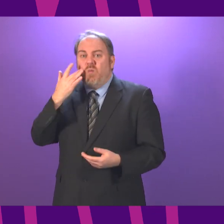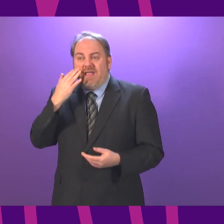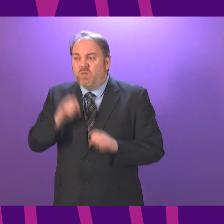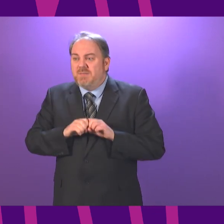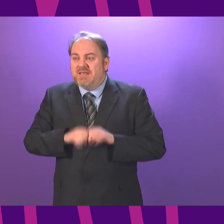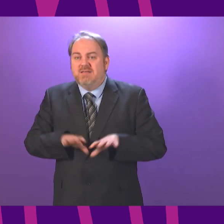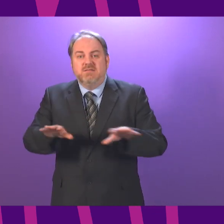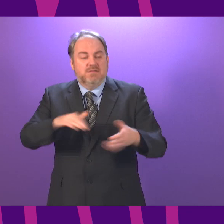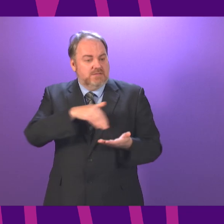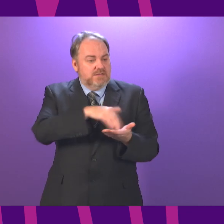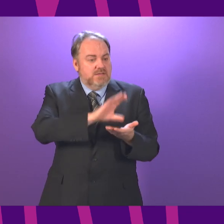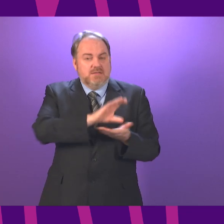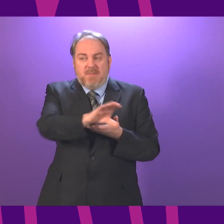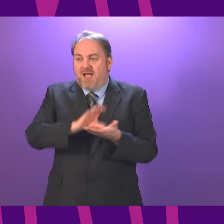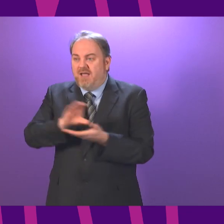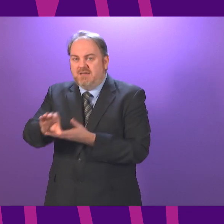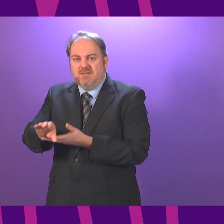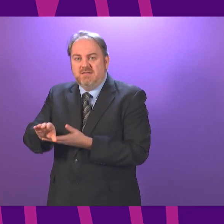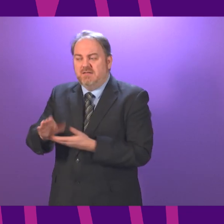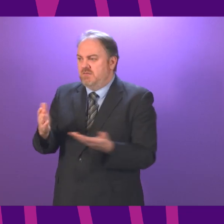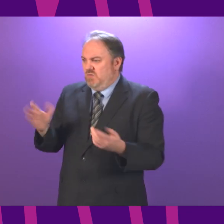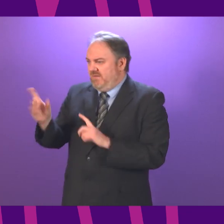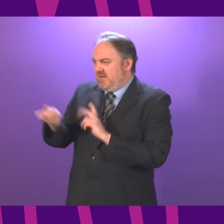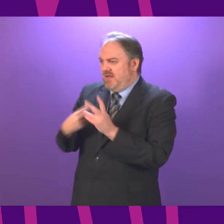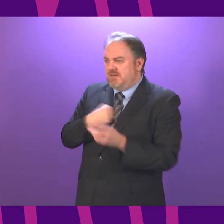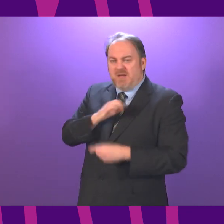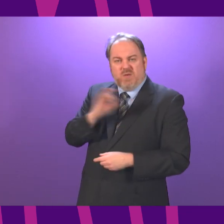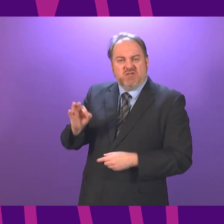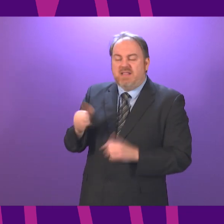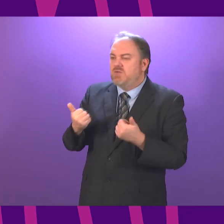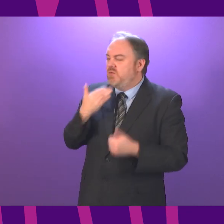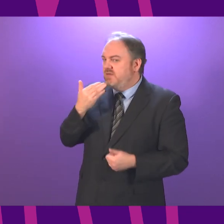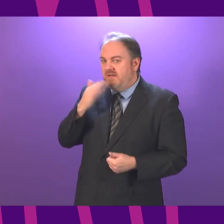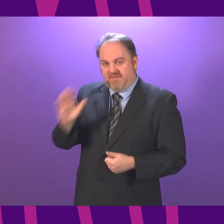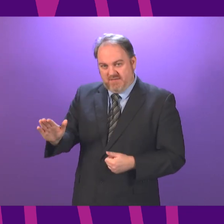The simple fact is that that is not good enough. Vaccine is not getting to GPs as it should,